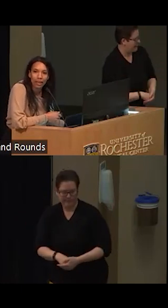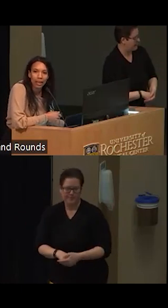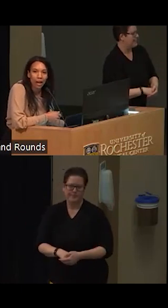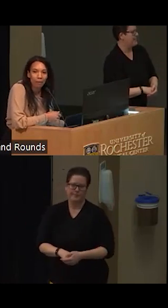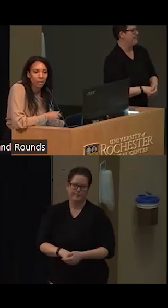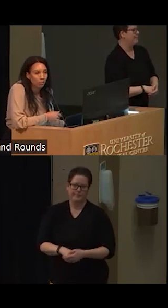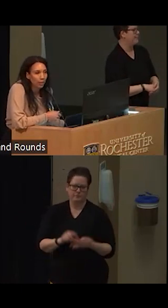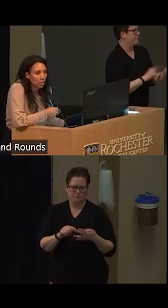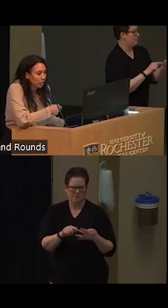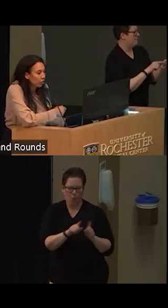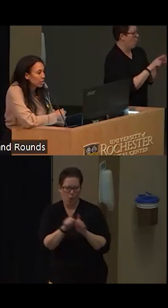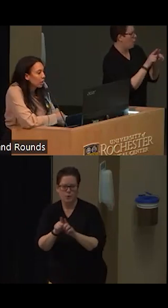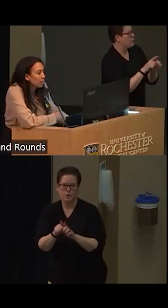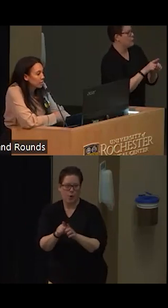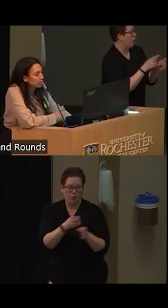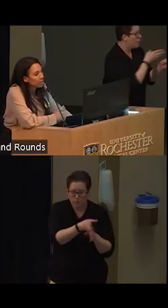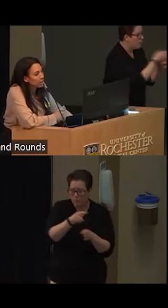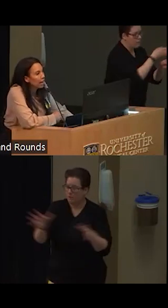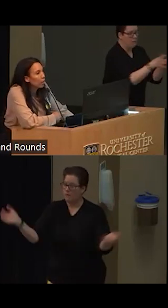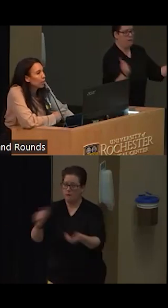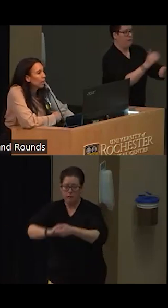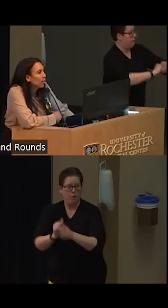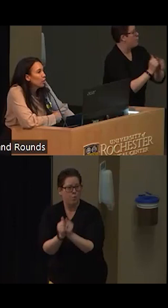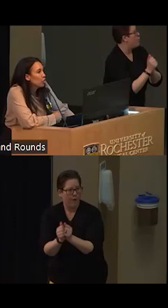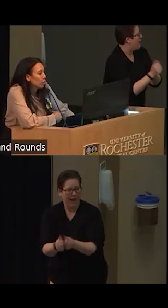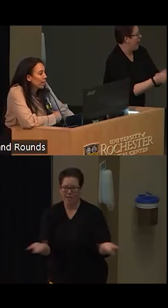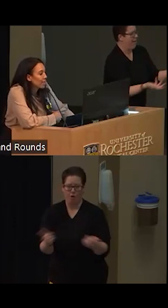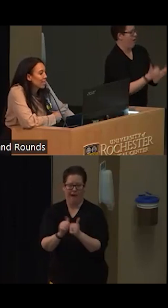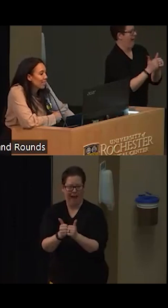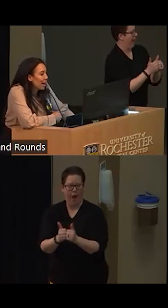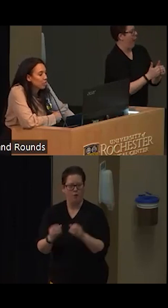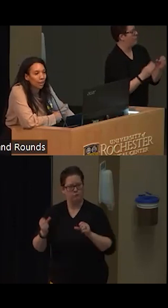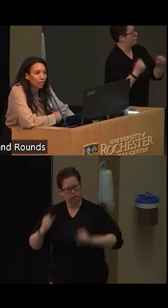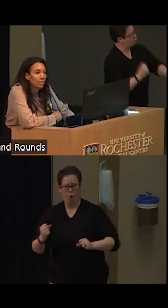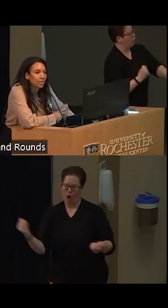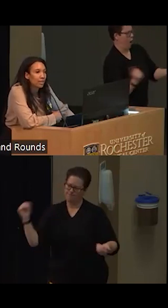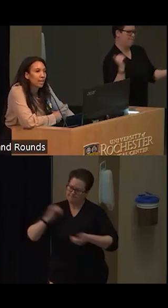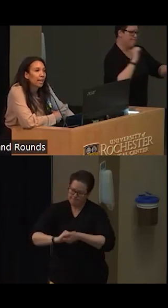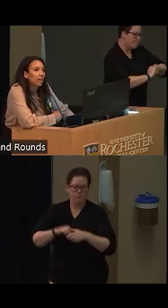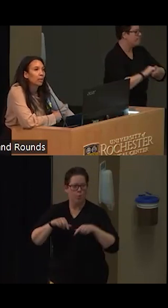collaboration across all of the disciplines how do we strengthen that during crisis in